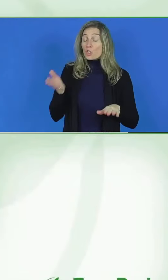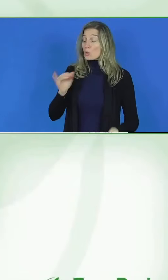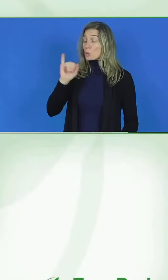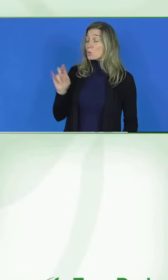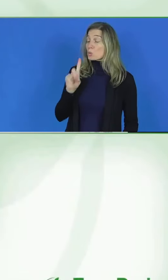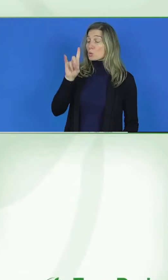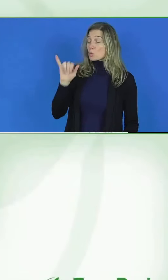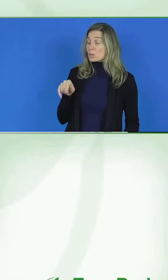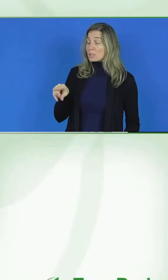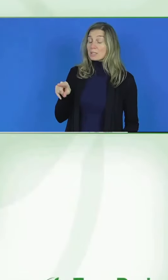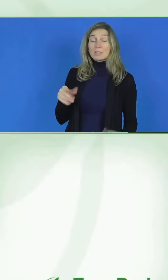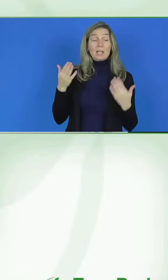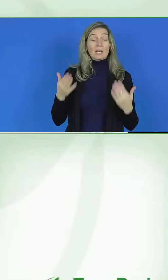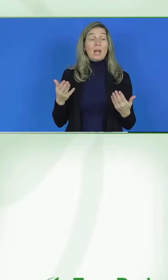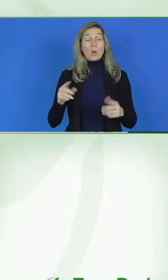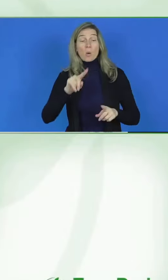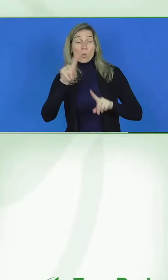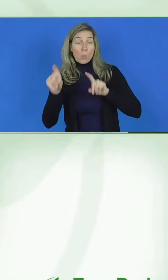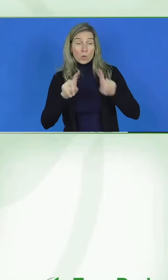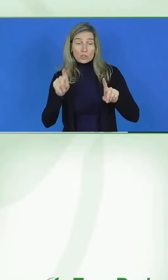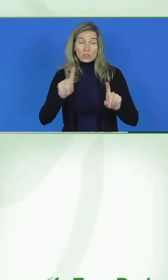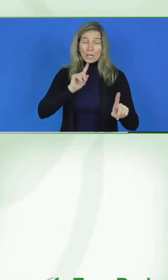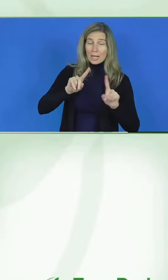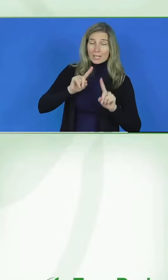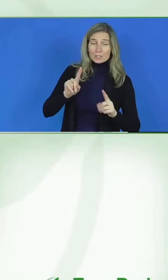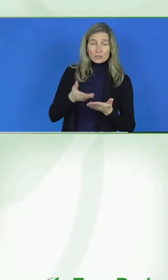Thanks everyone for these discussions.